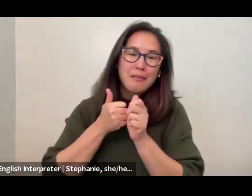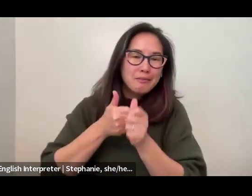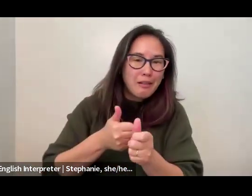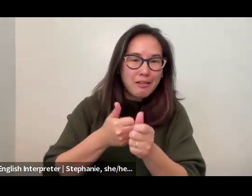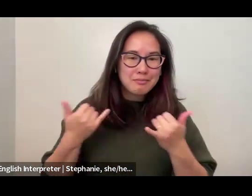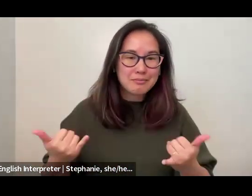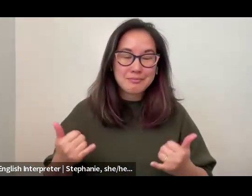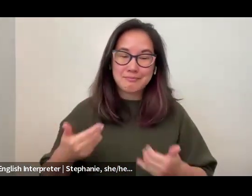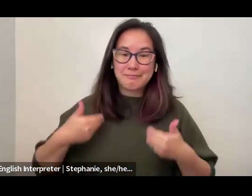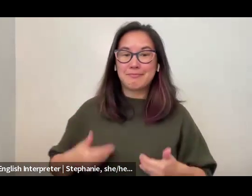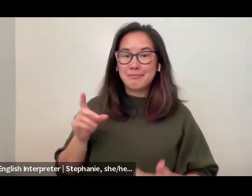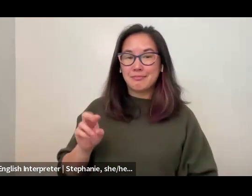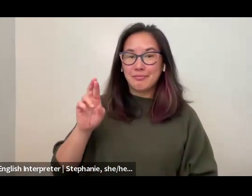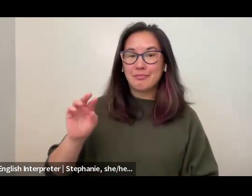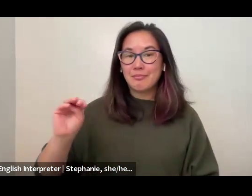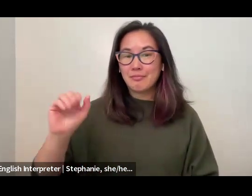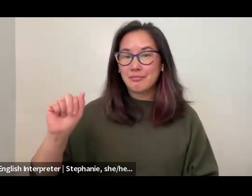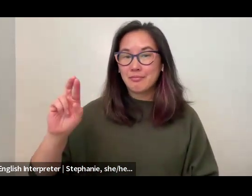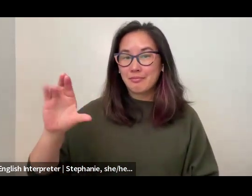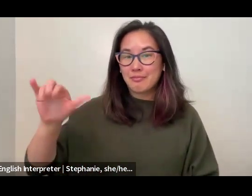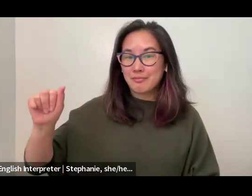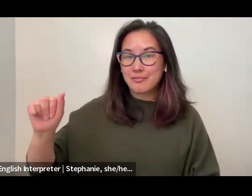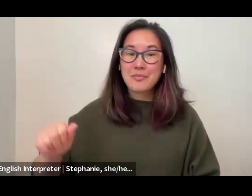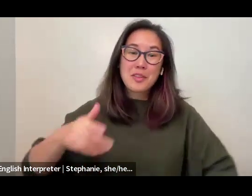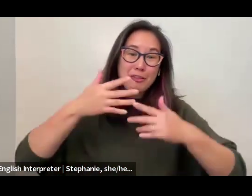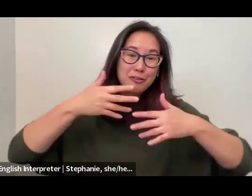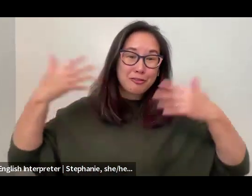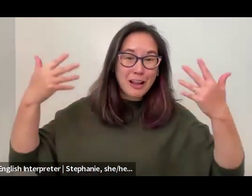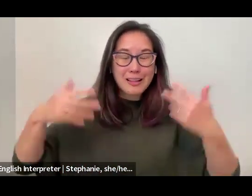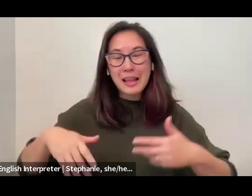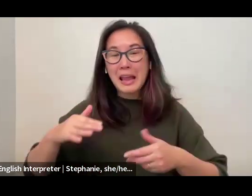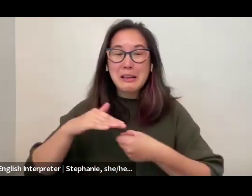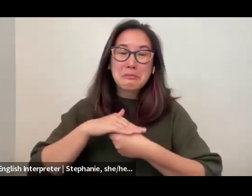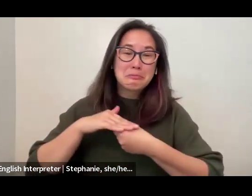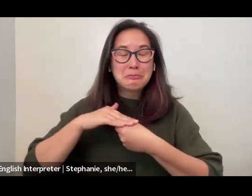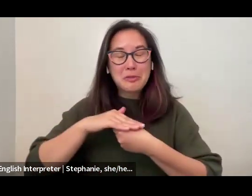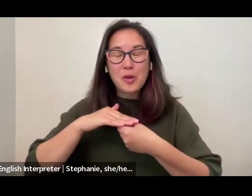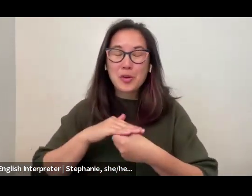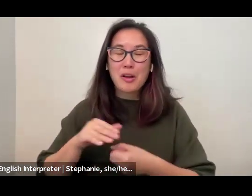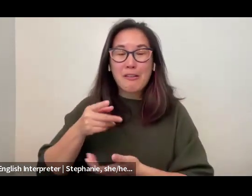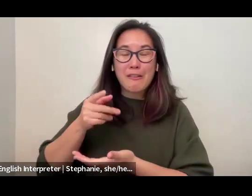So, I'm Dr. Marcia, your friendly neighborhood physical therapist, certified yoga teacher,